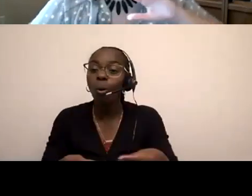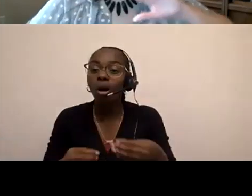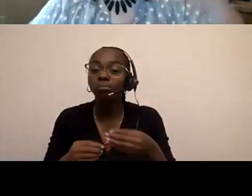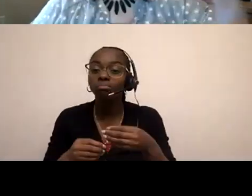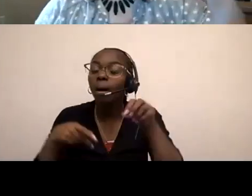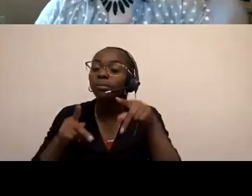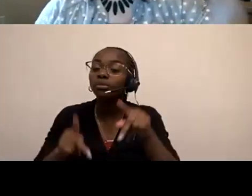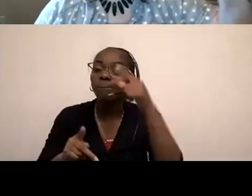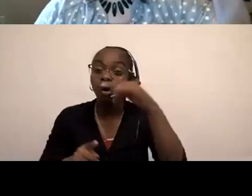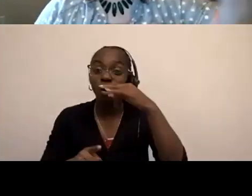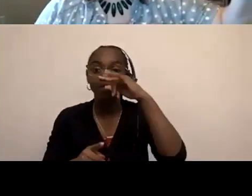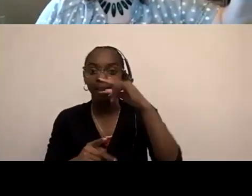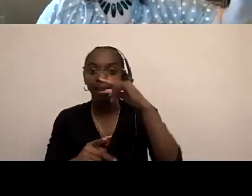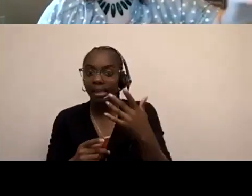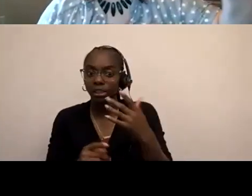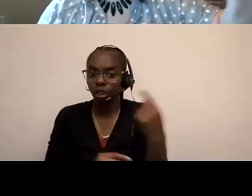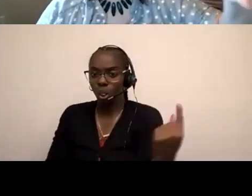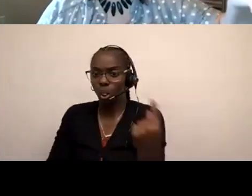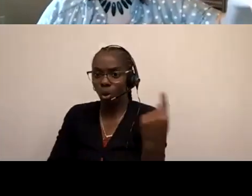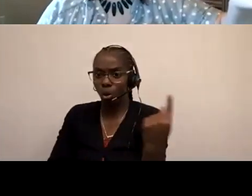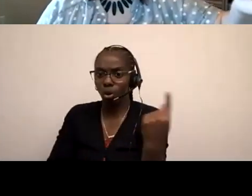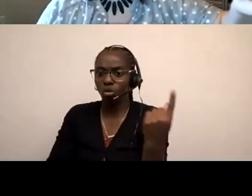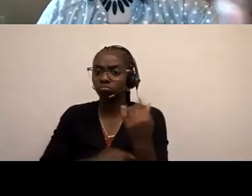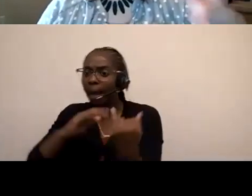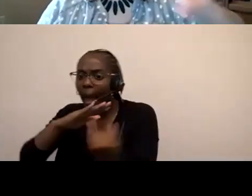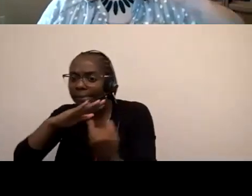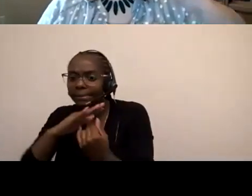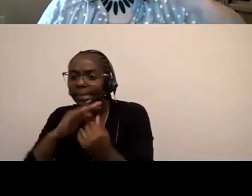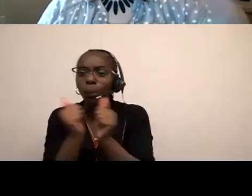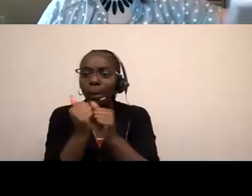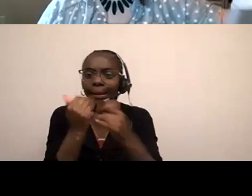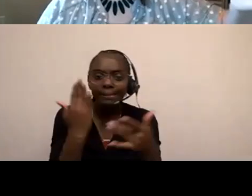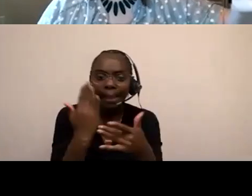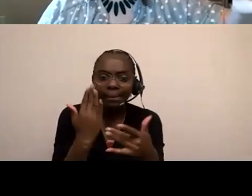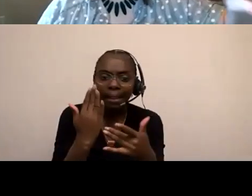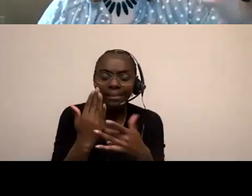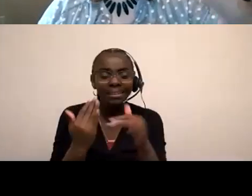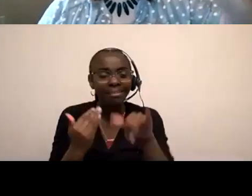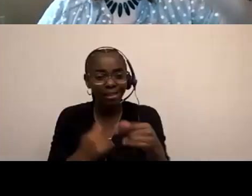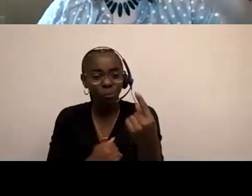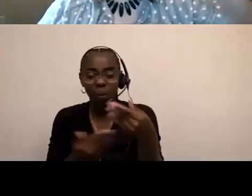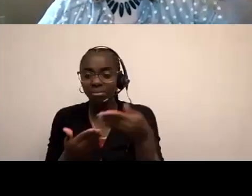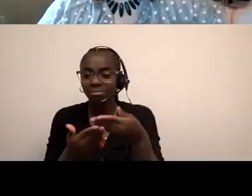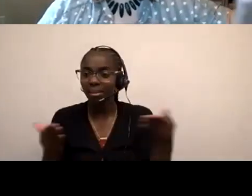BE OFF BY THEMSELVES ALONE WITH TECHNOLOGY. THAT'S THE ONE THING THAT WE JUST WANT TO